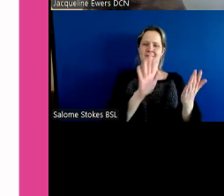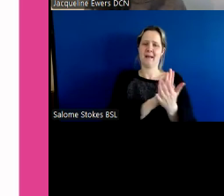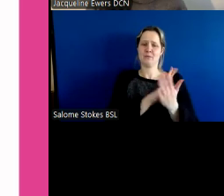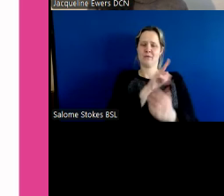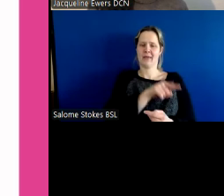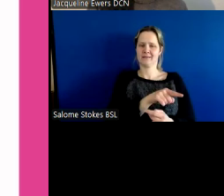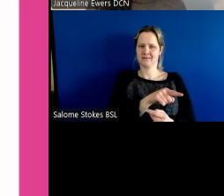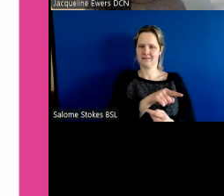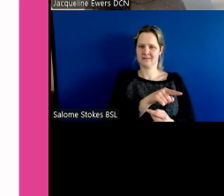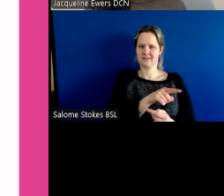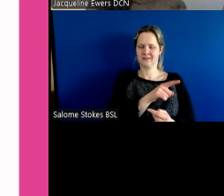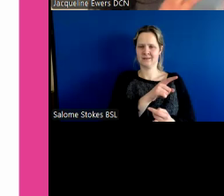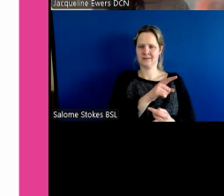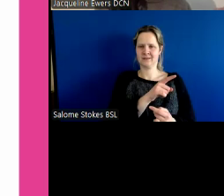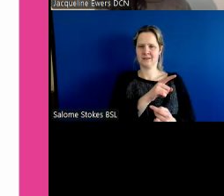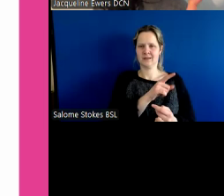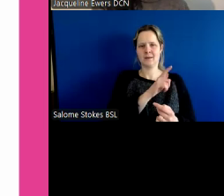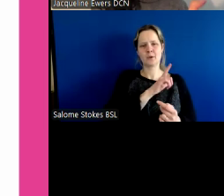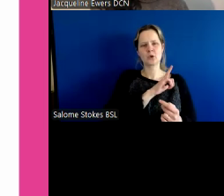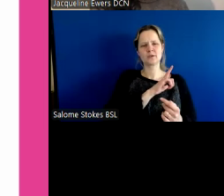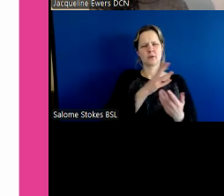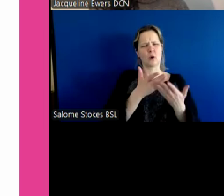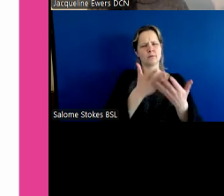only having been offered an opt-out statement.